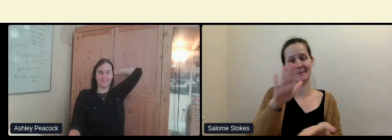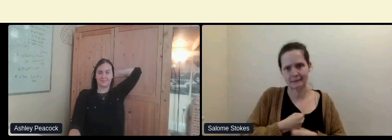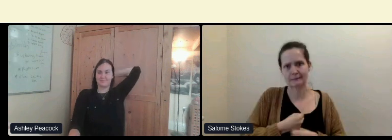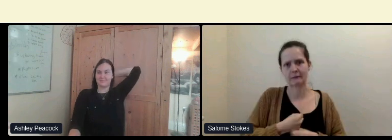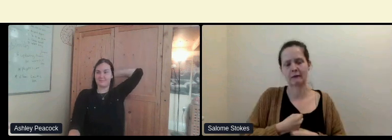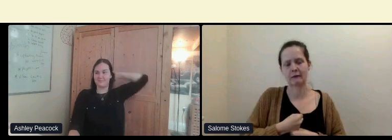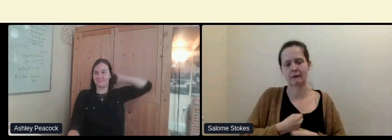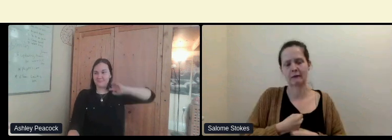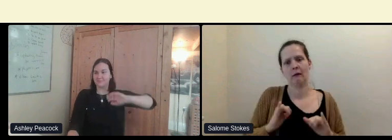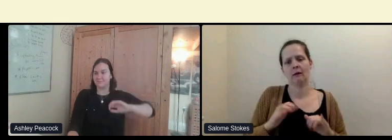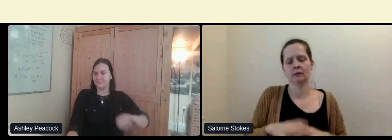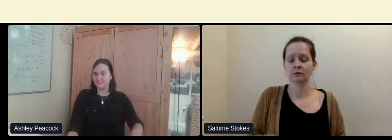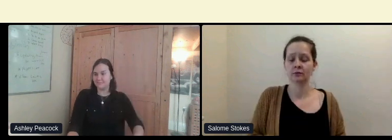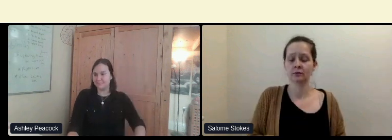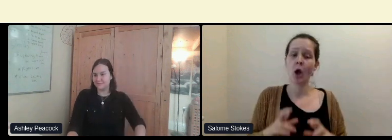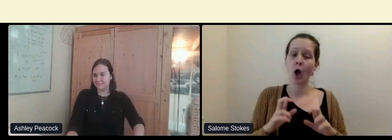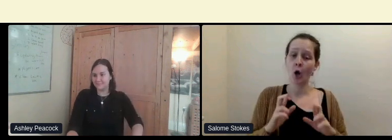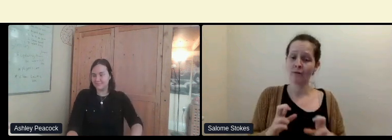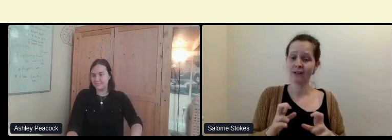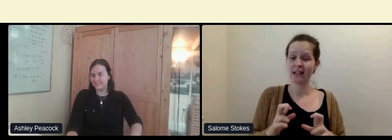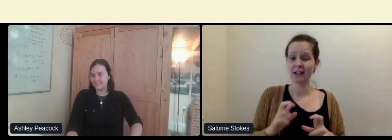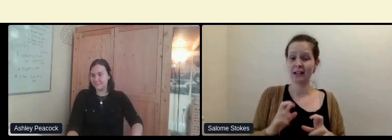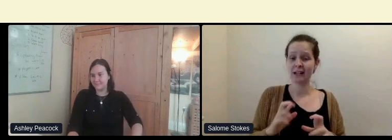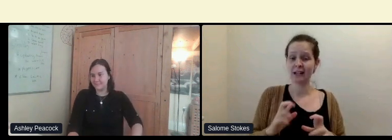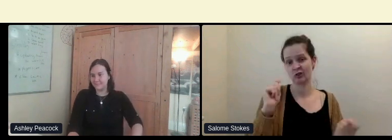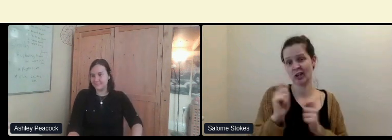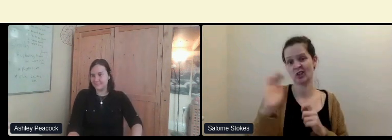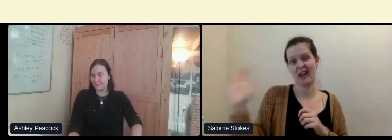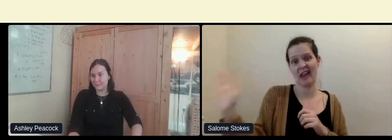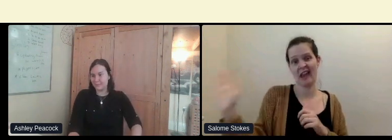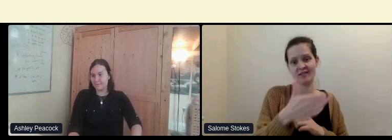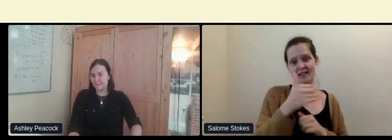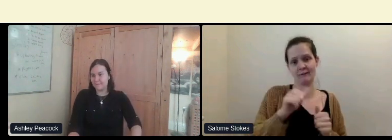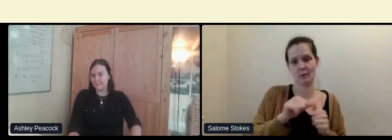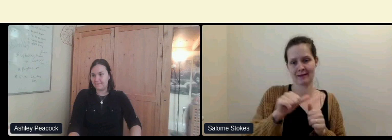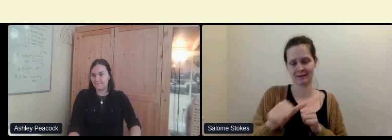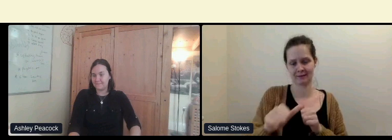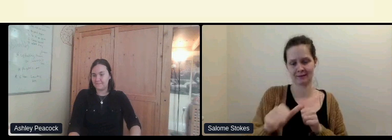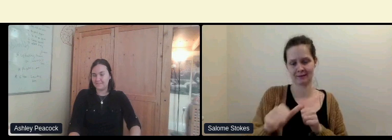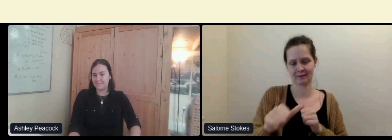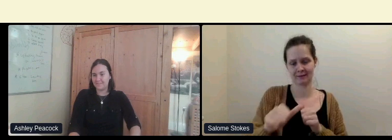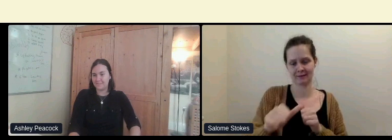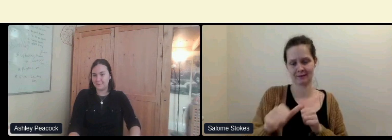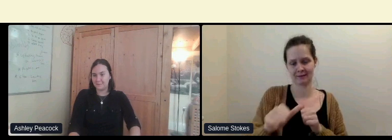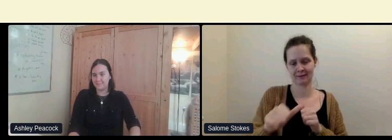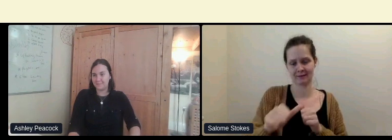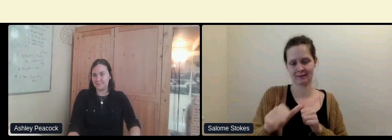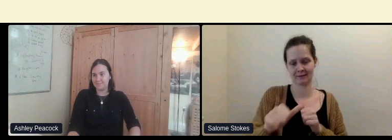So hopefully, we can change something for the better and someone walks home from work like this.